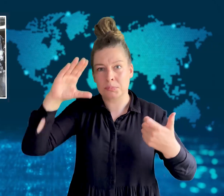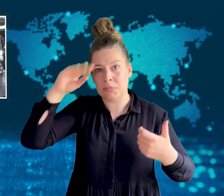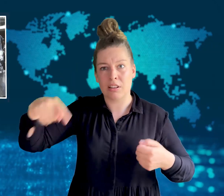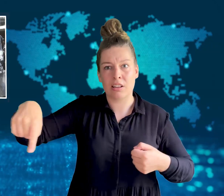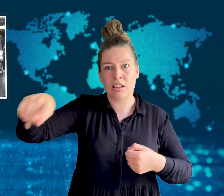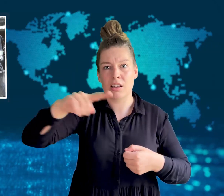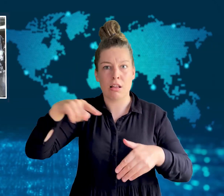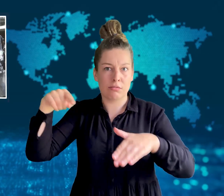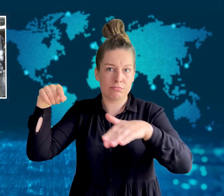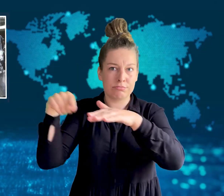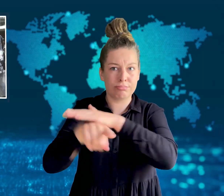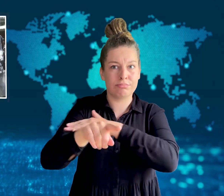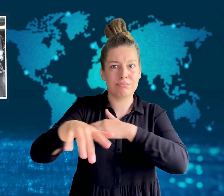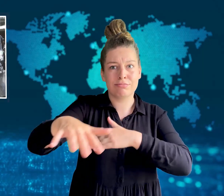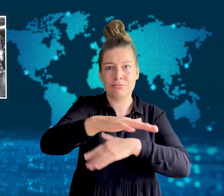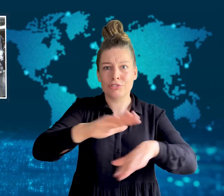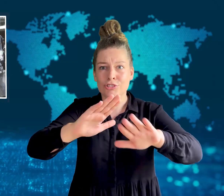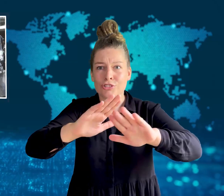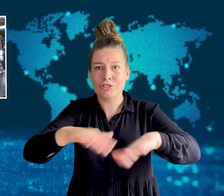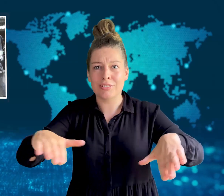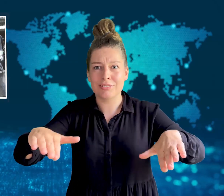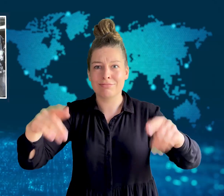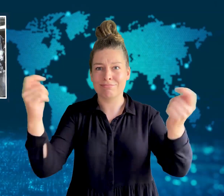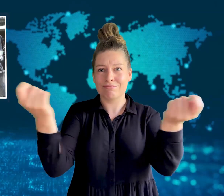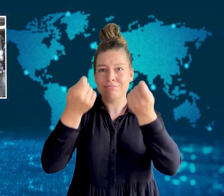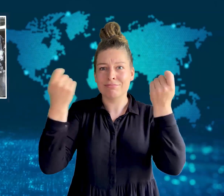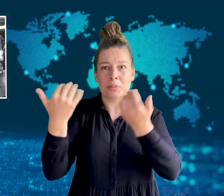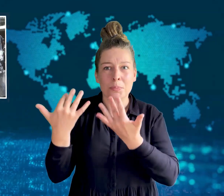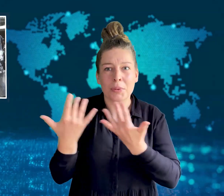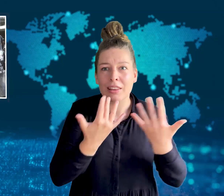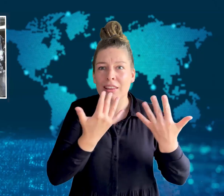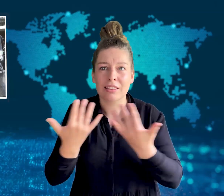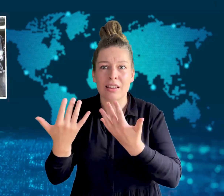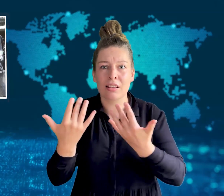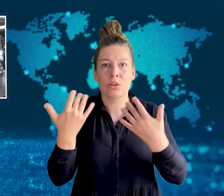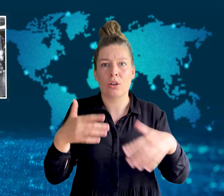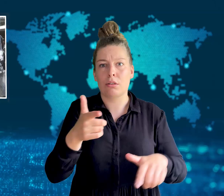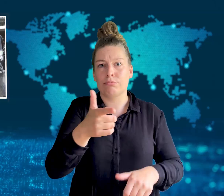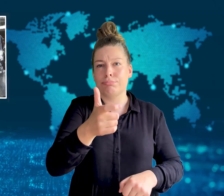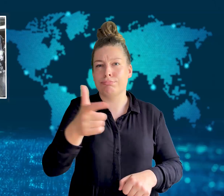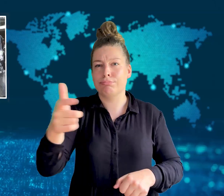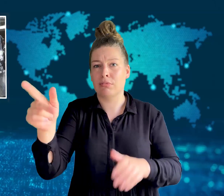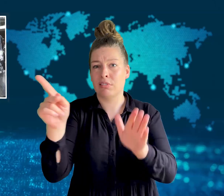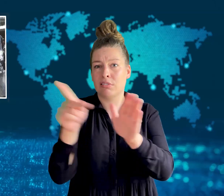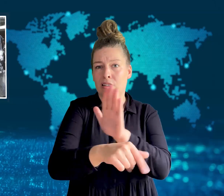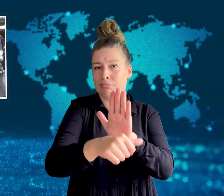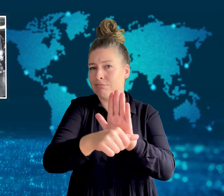Gunmen burst into the hall, interrupting a birthday party with